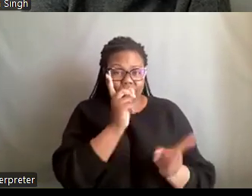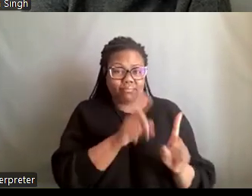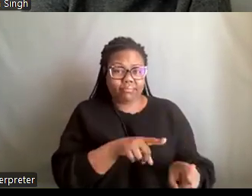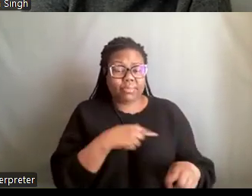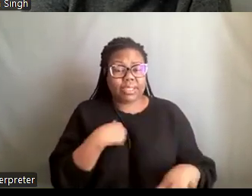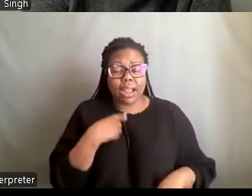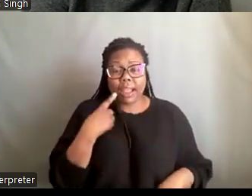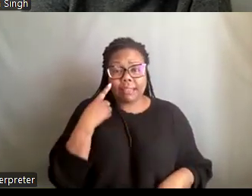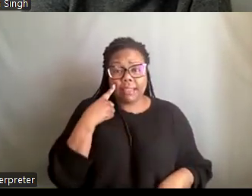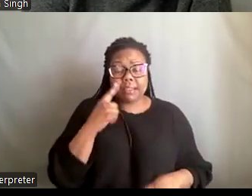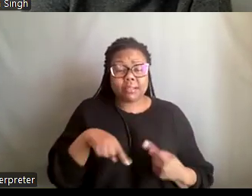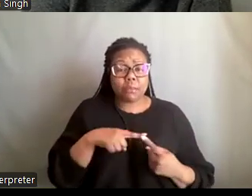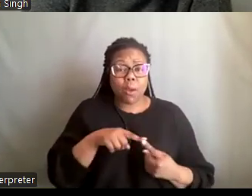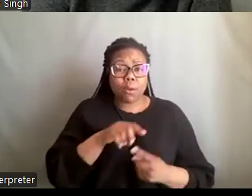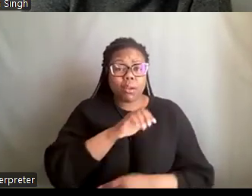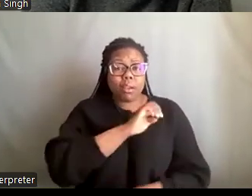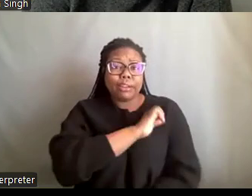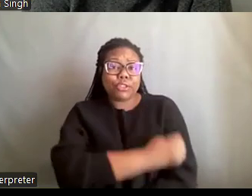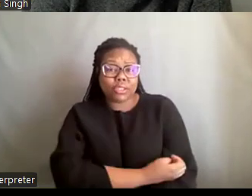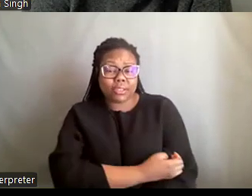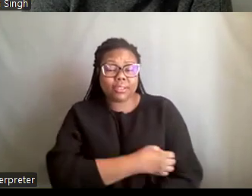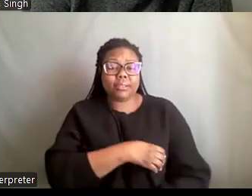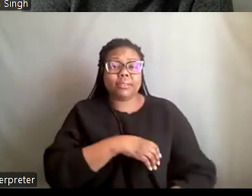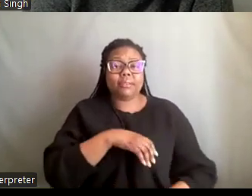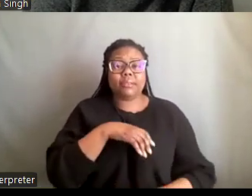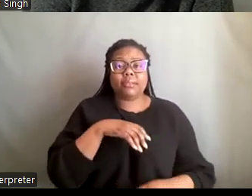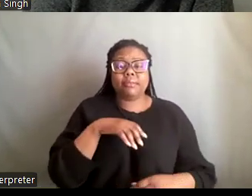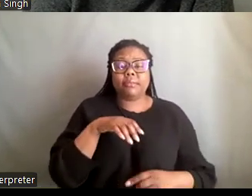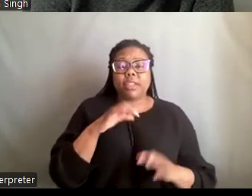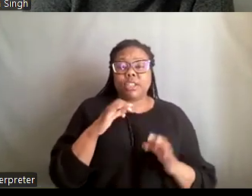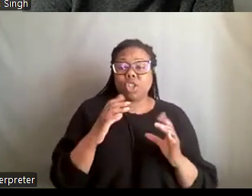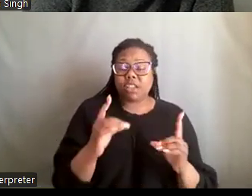then I would just say, I think it's all about energy and